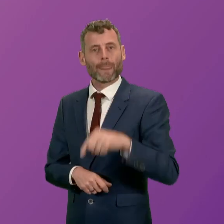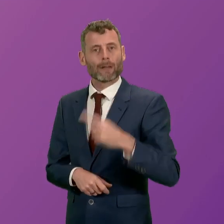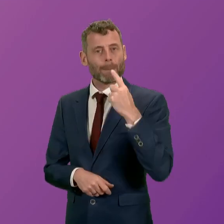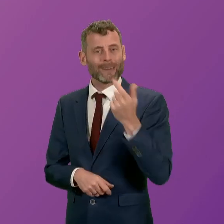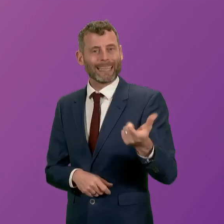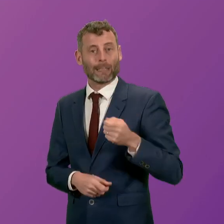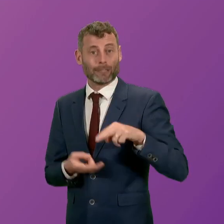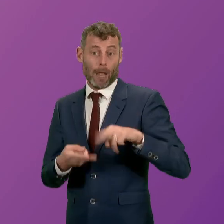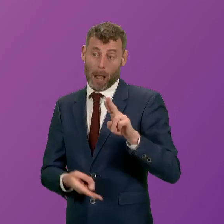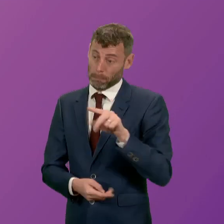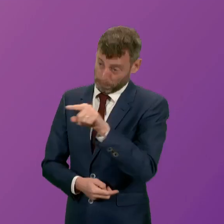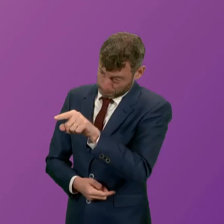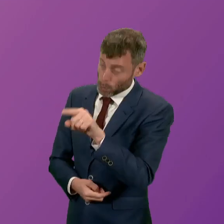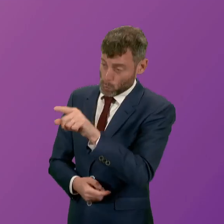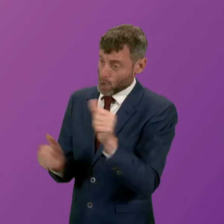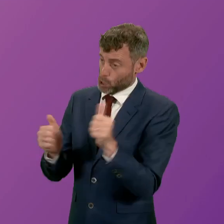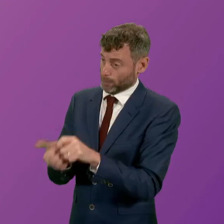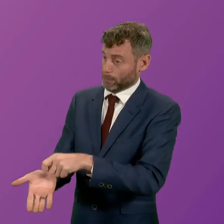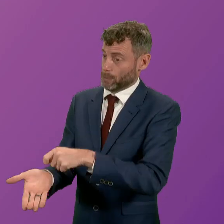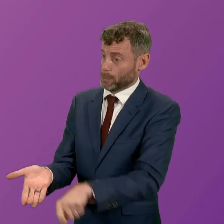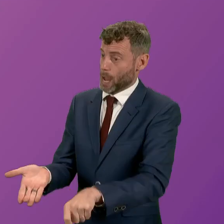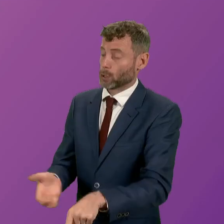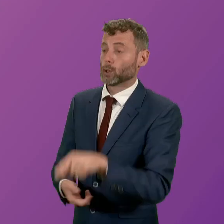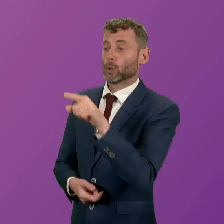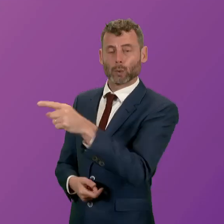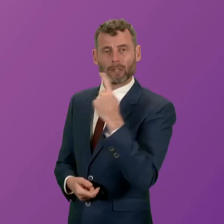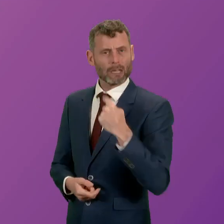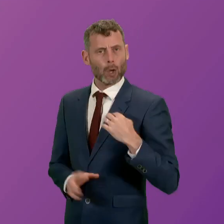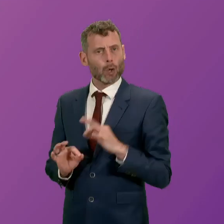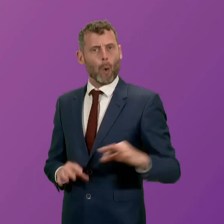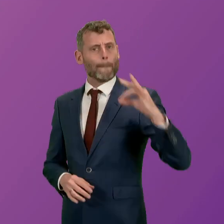salary. Despite saying that he would not benefit from that, a response to a freedom of information